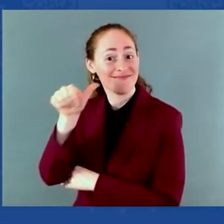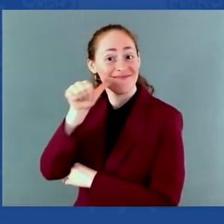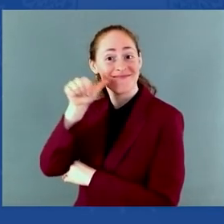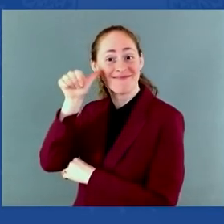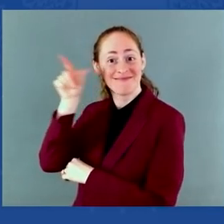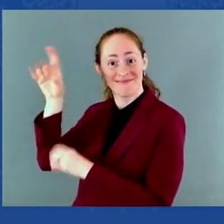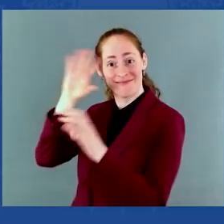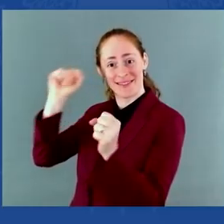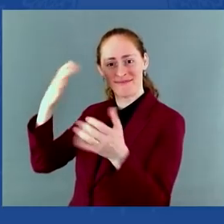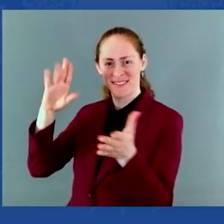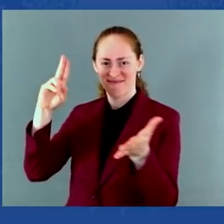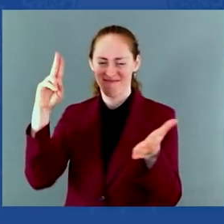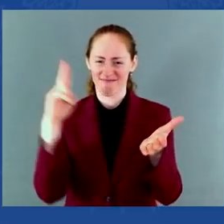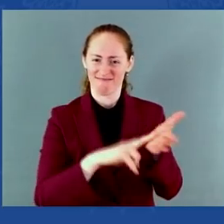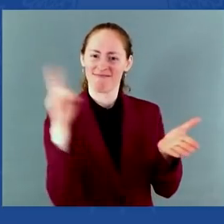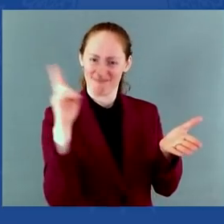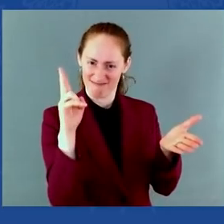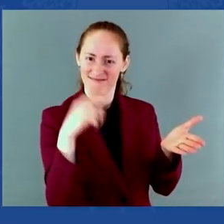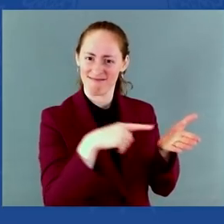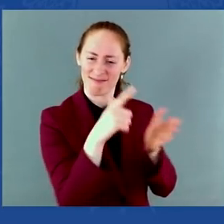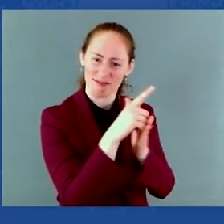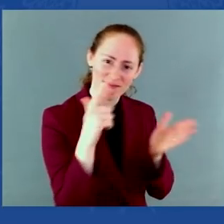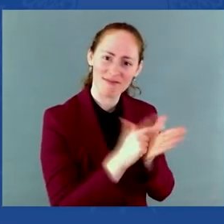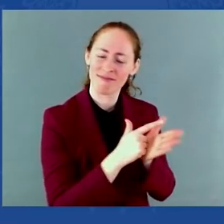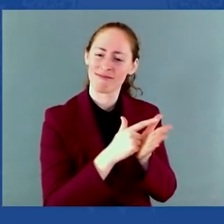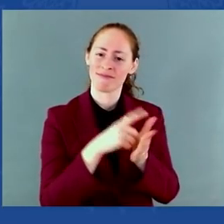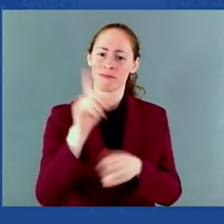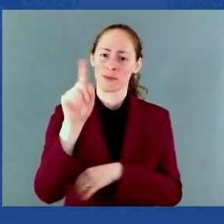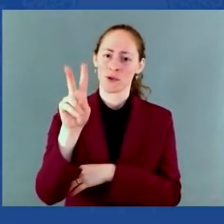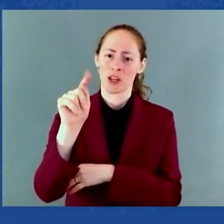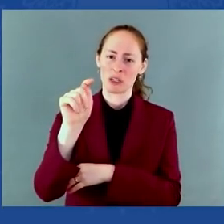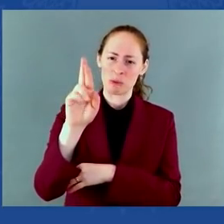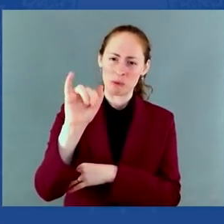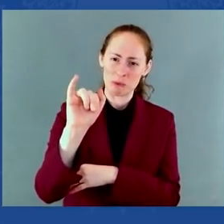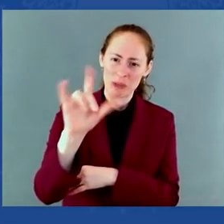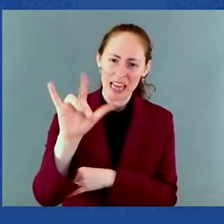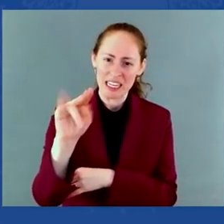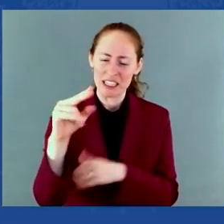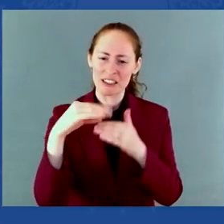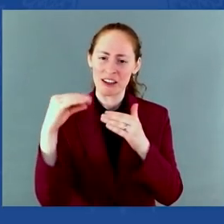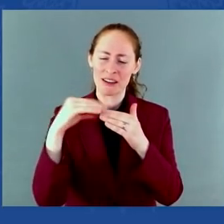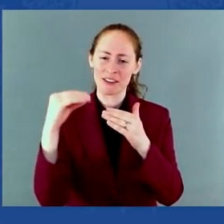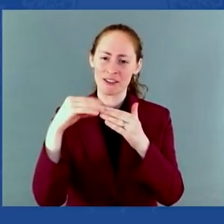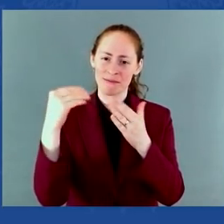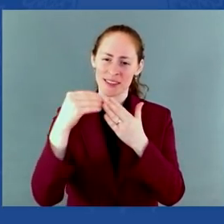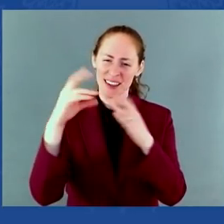bipartisan infrastructure investment in jobs act. And now today, the president is here in New Hampshire